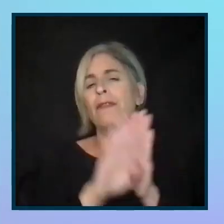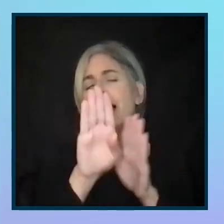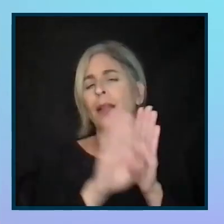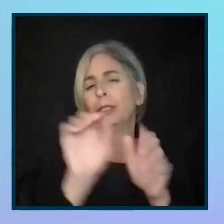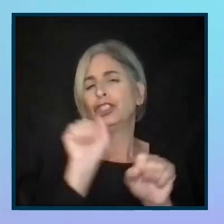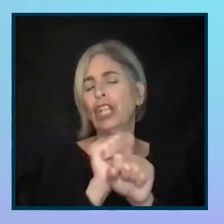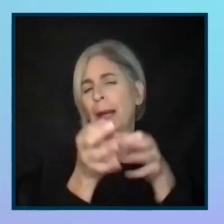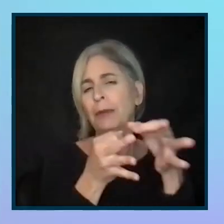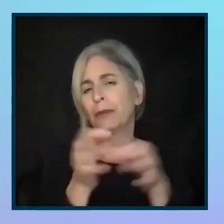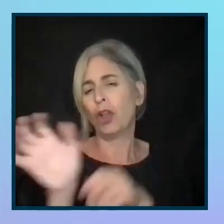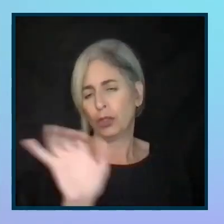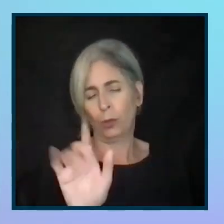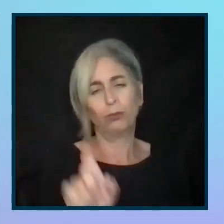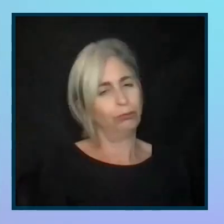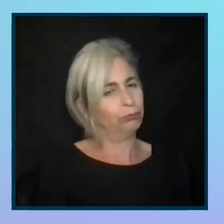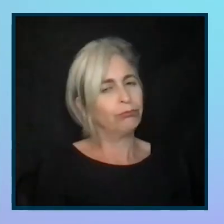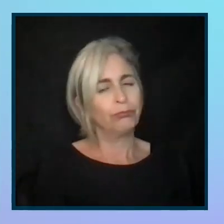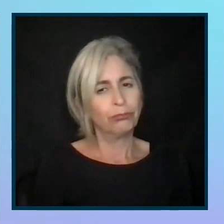Baby steps.